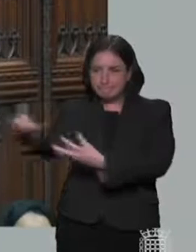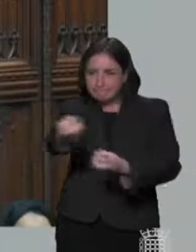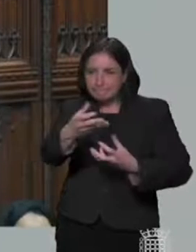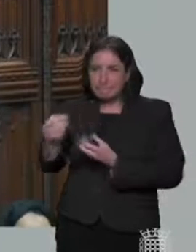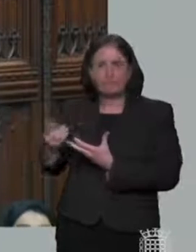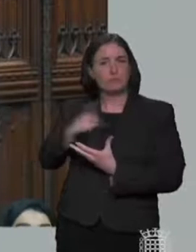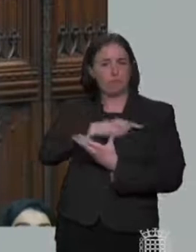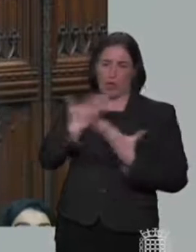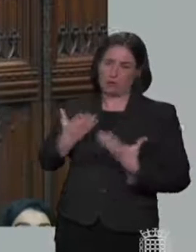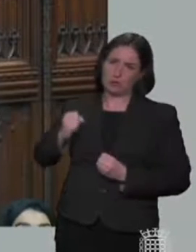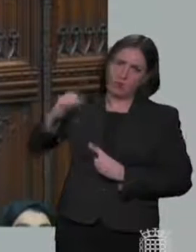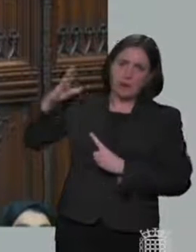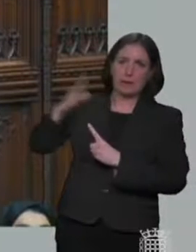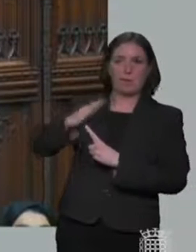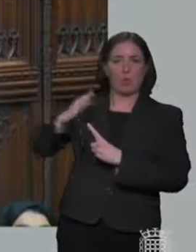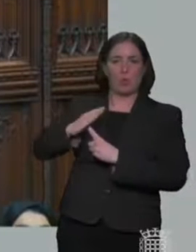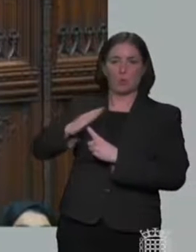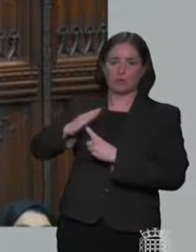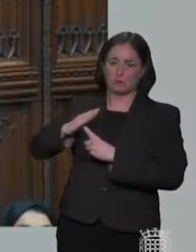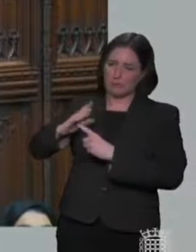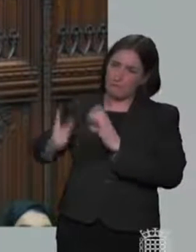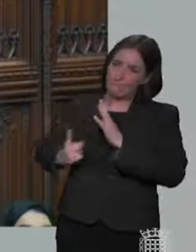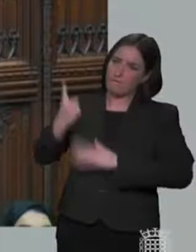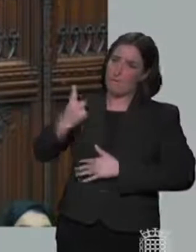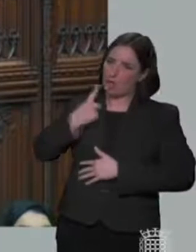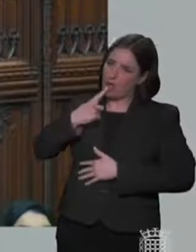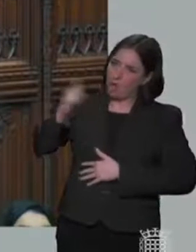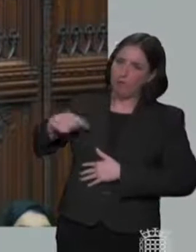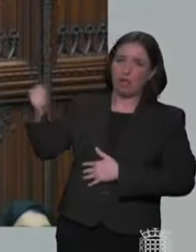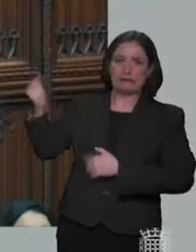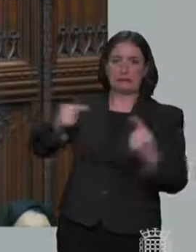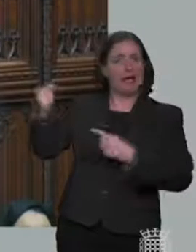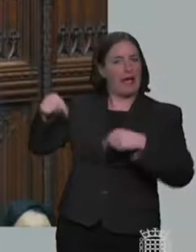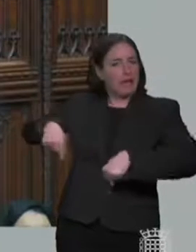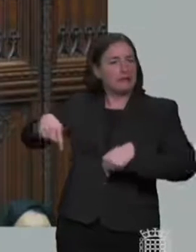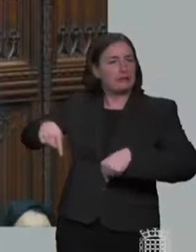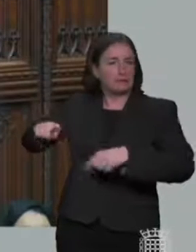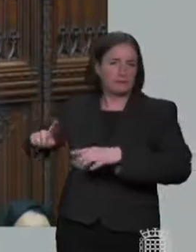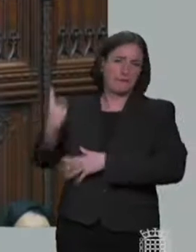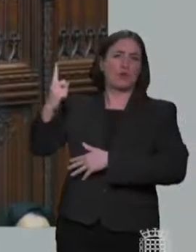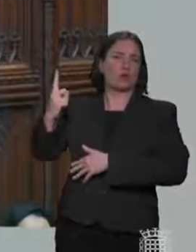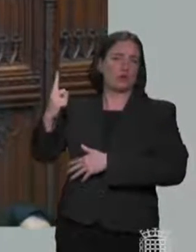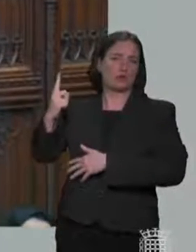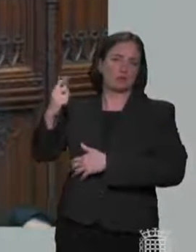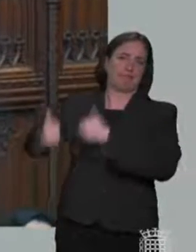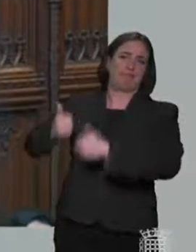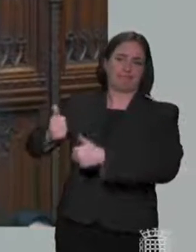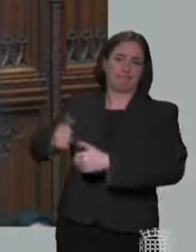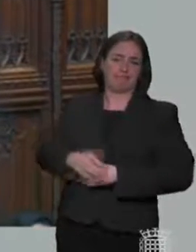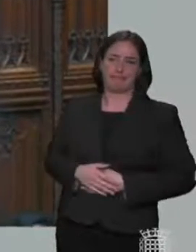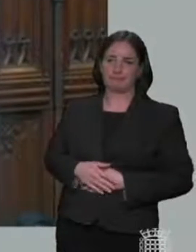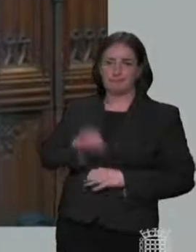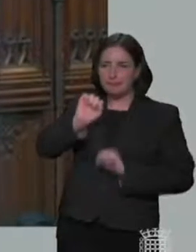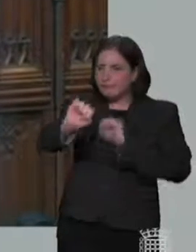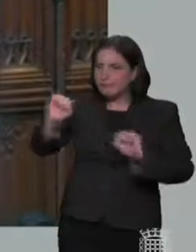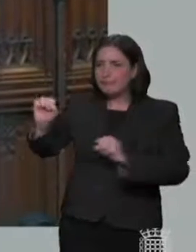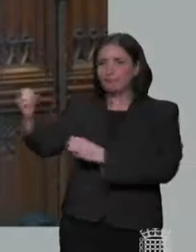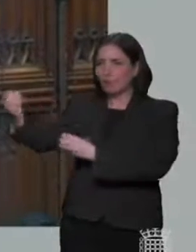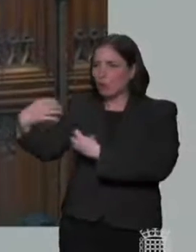ground breaking debate each contribution has underscored not only the purpose of the